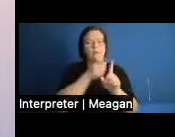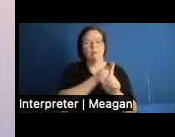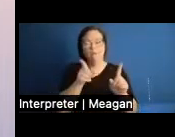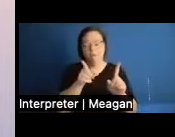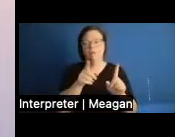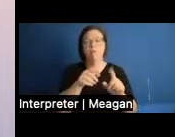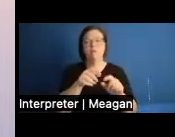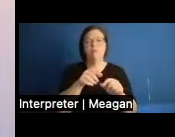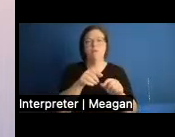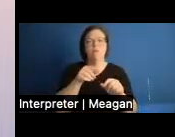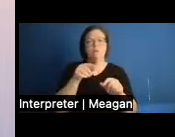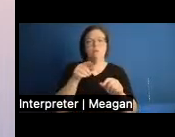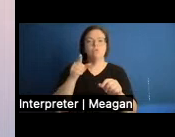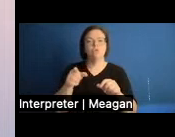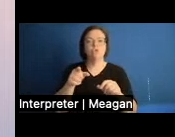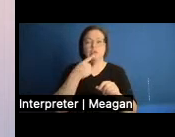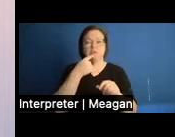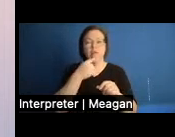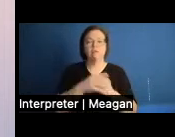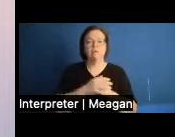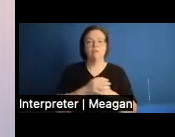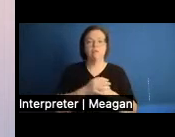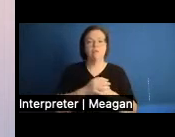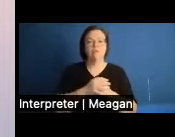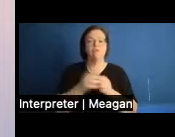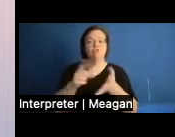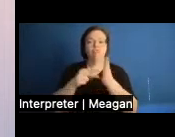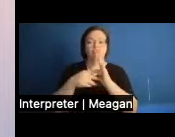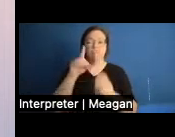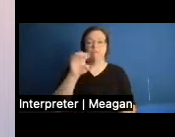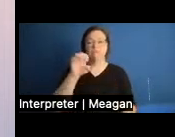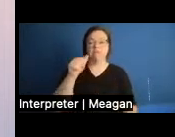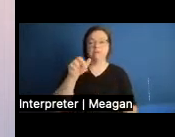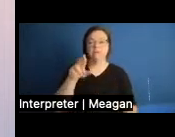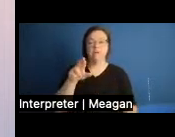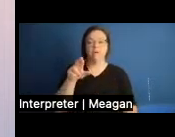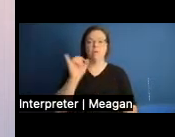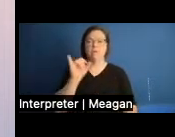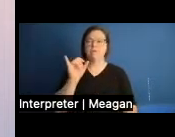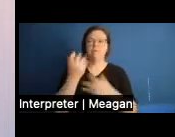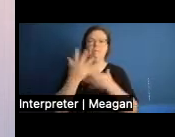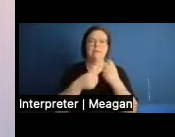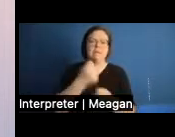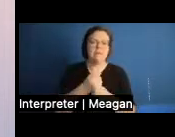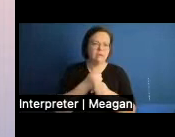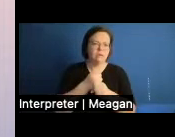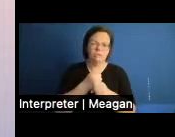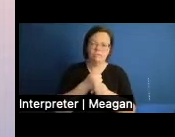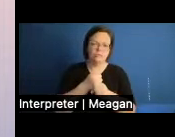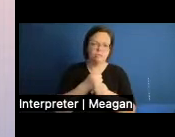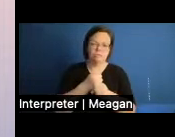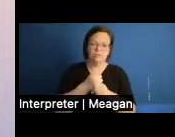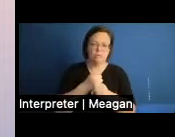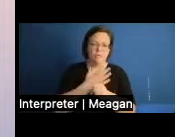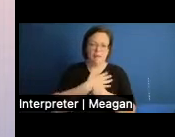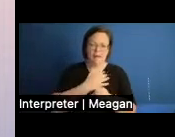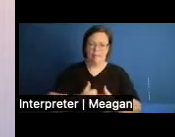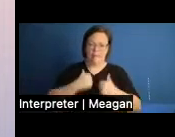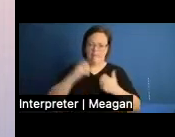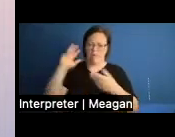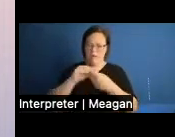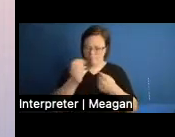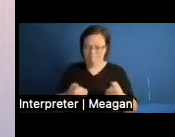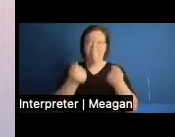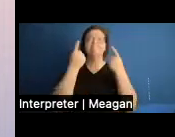She defined despair and it was like years of my life, like clicked and made sense when I read